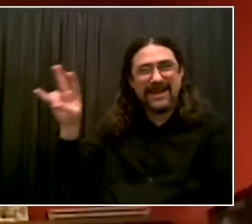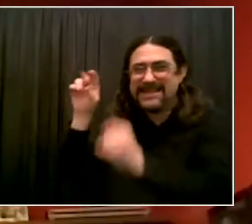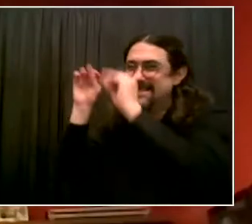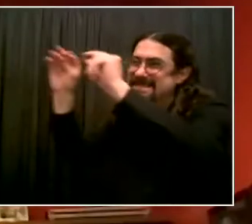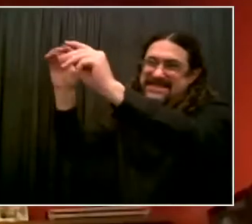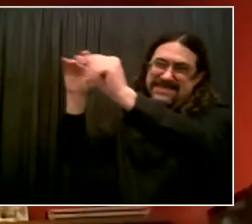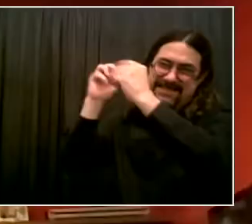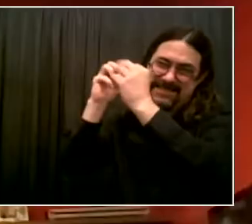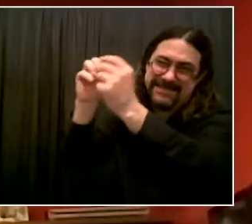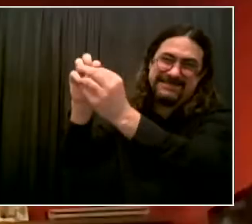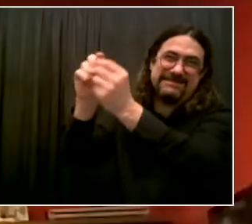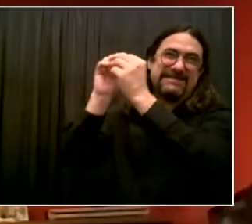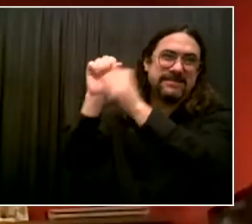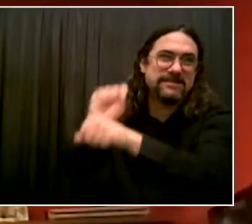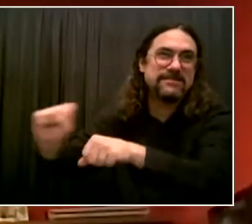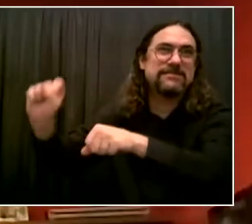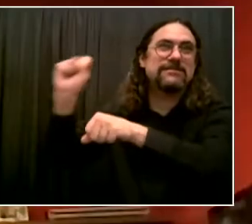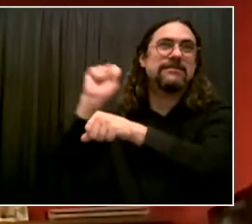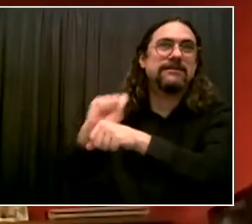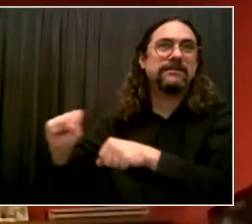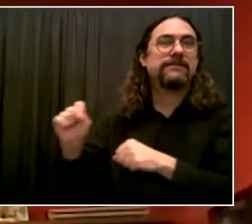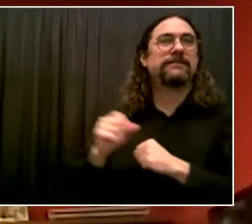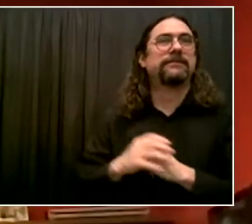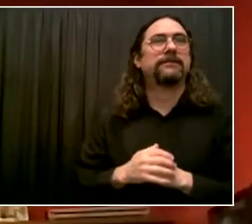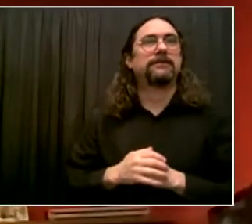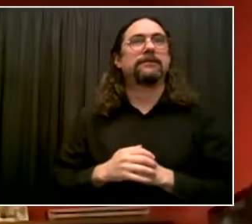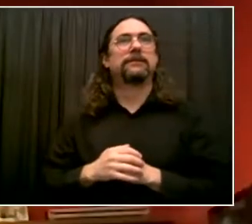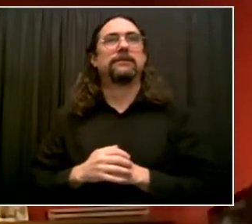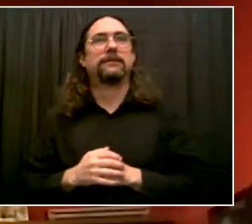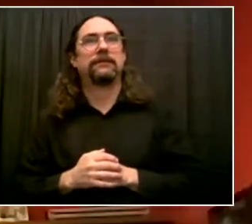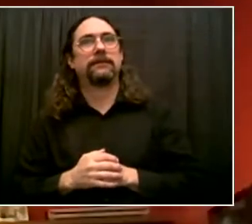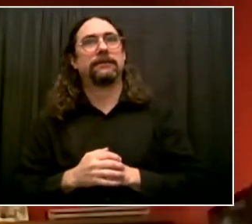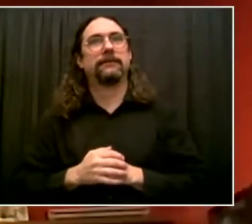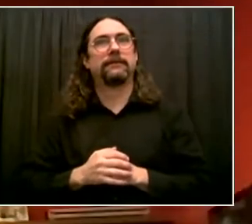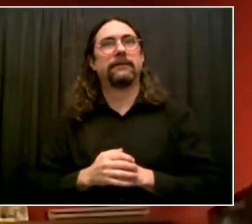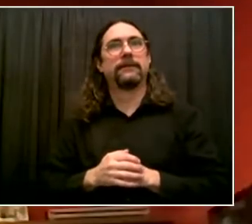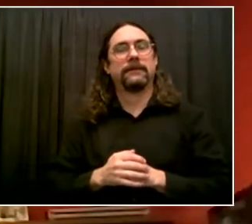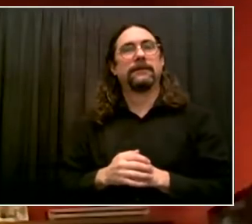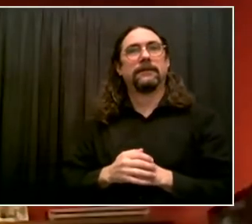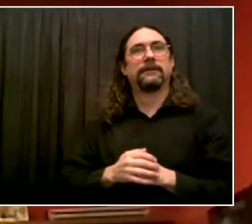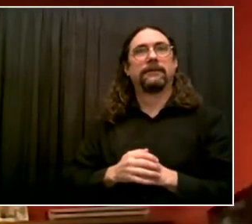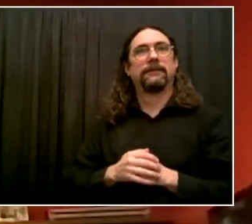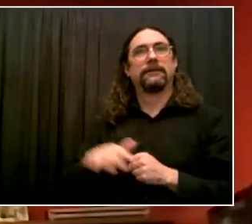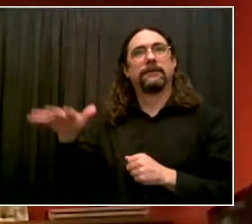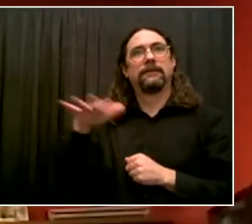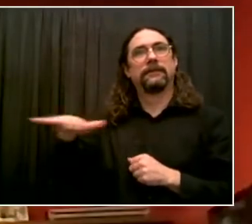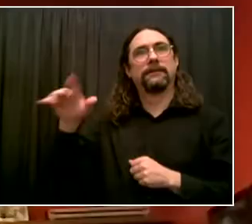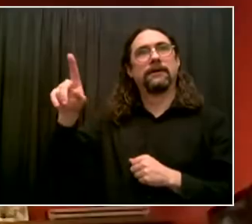NOT CONTINUE FOR -- FOR REESIDNTS IN THE NORTH AND SOUTH OF THE 105TH PRECINCT.